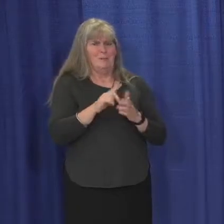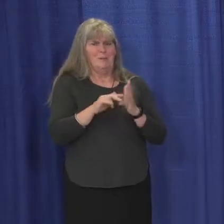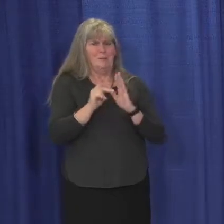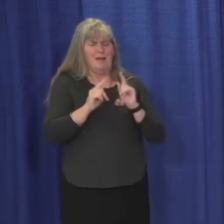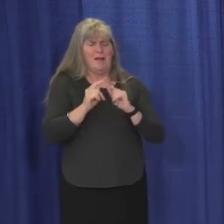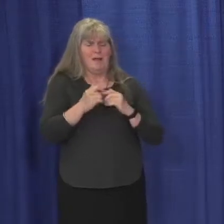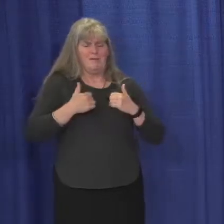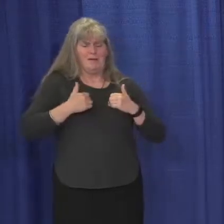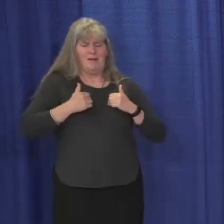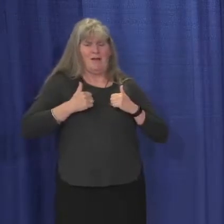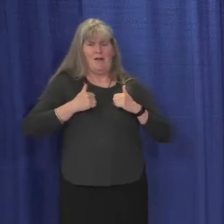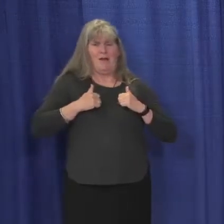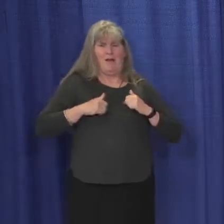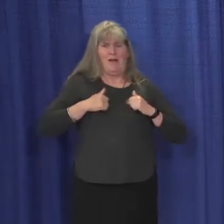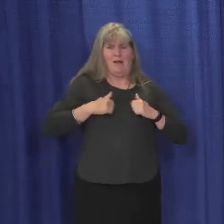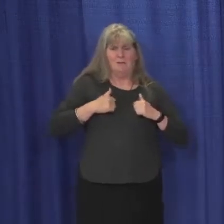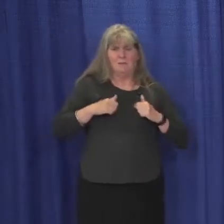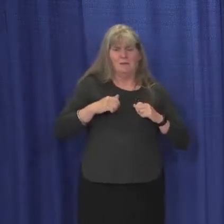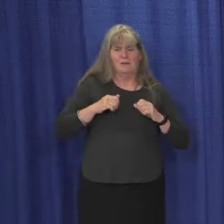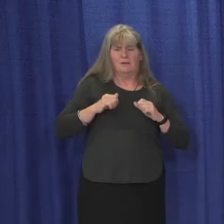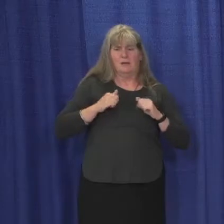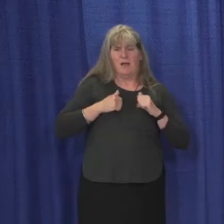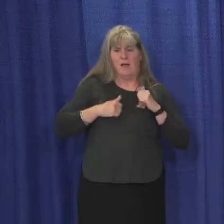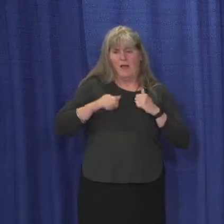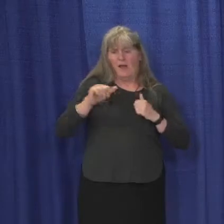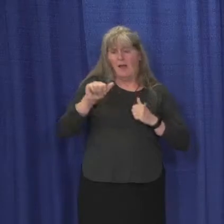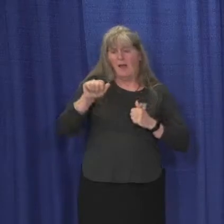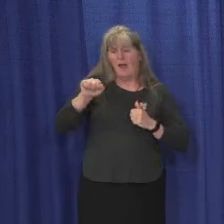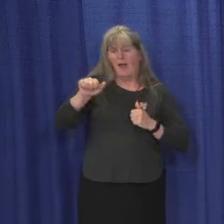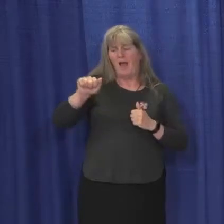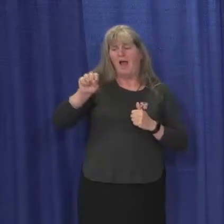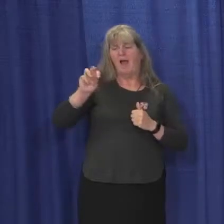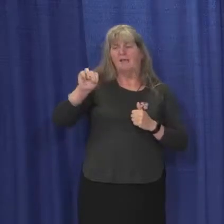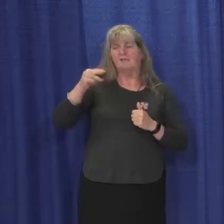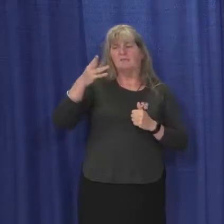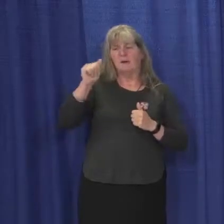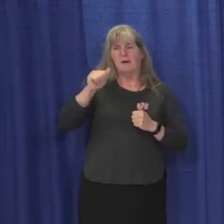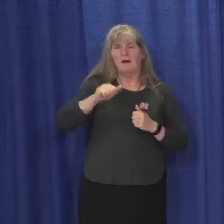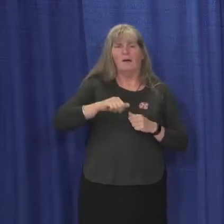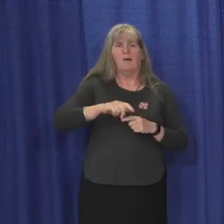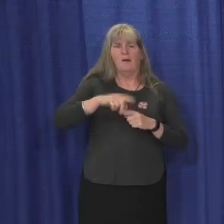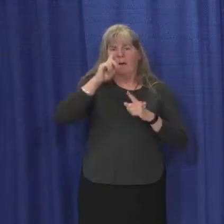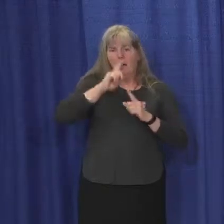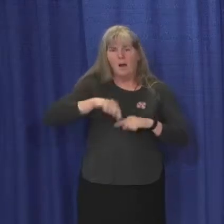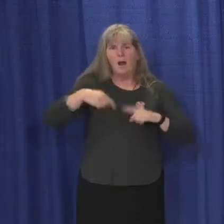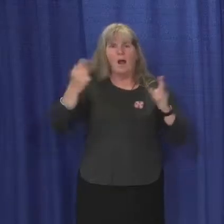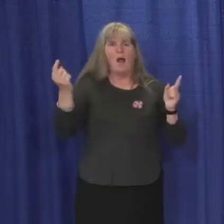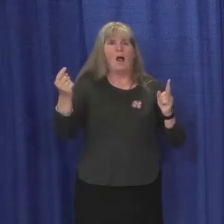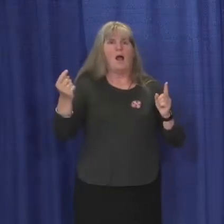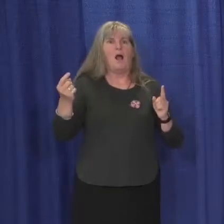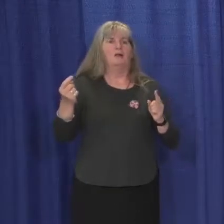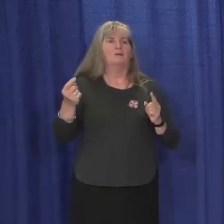A lot of people have asthma and other lung conditions are diagnosed that will mimic the symptoms and even people with